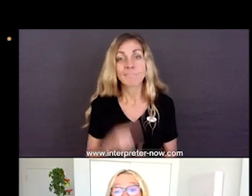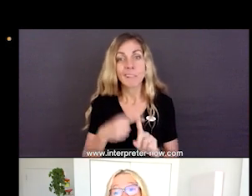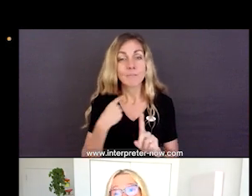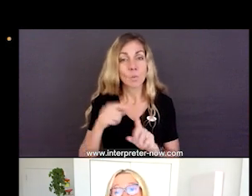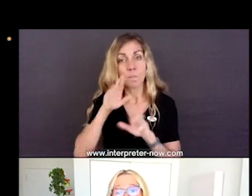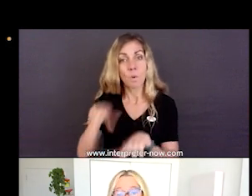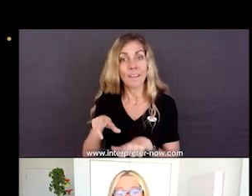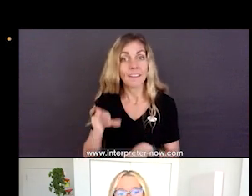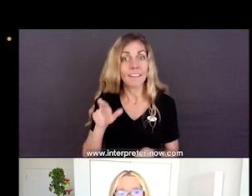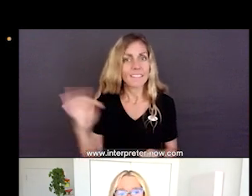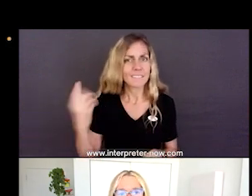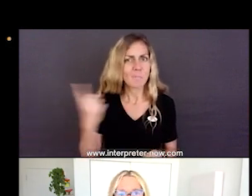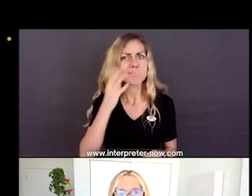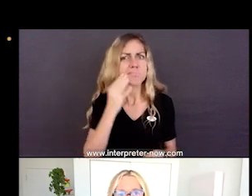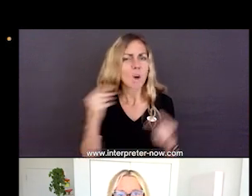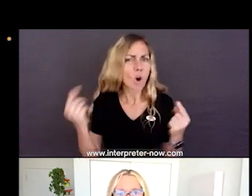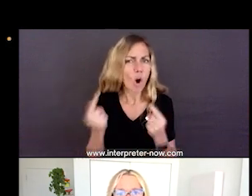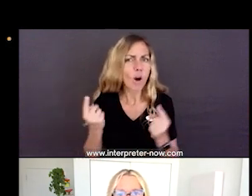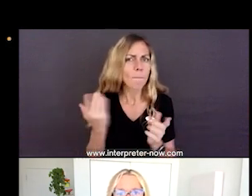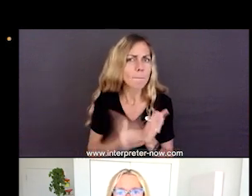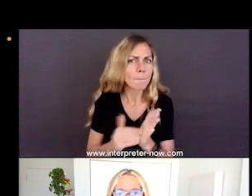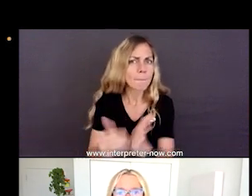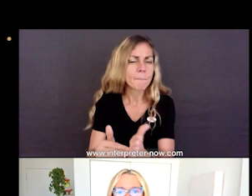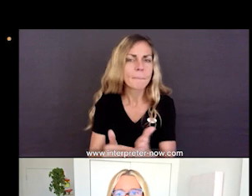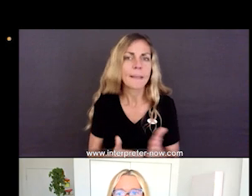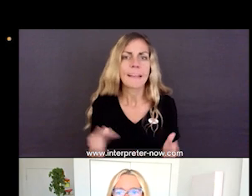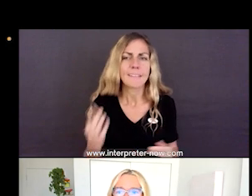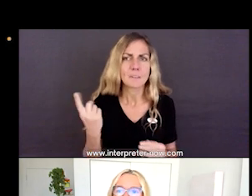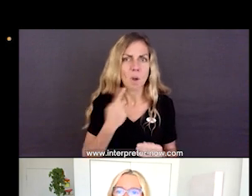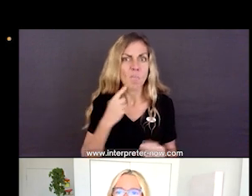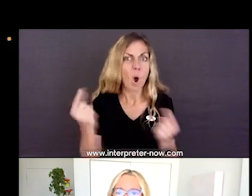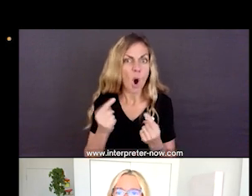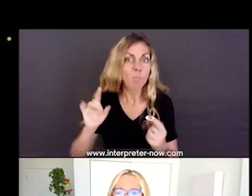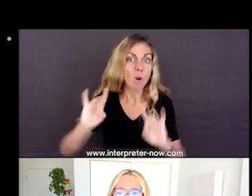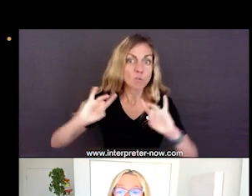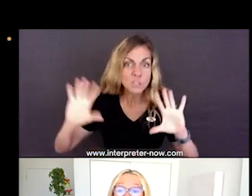And also for reporting. If somebody has been harmed repeatedly, if somebody has been harmed egregiously, if somebody